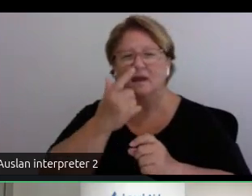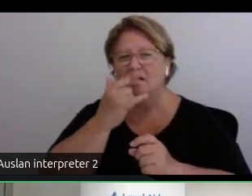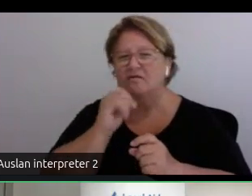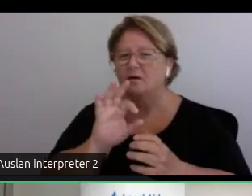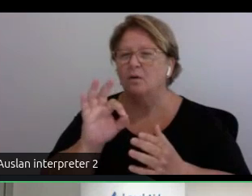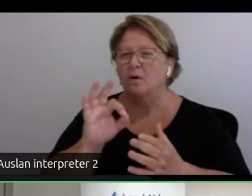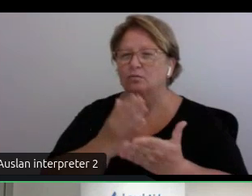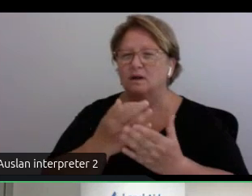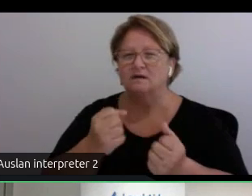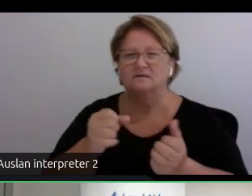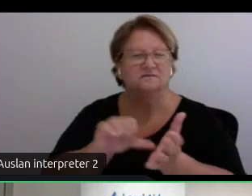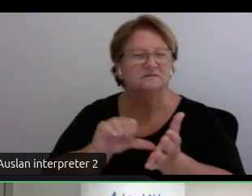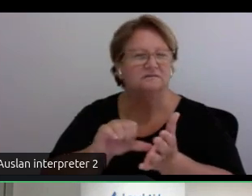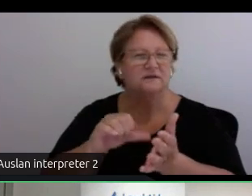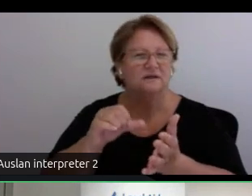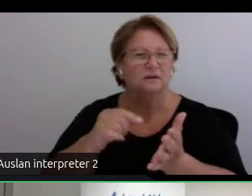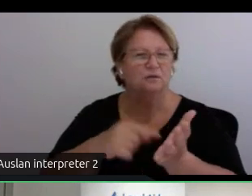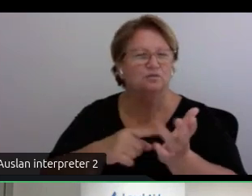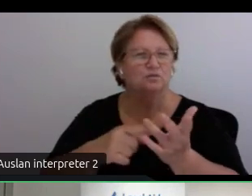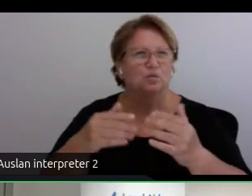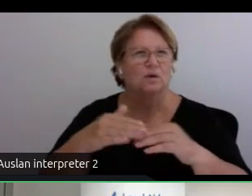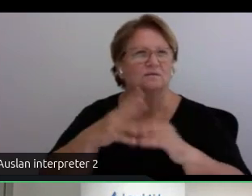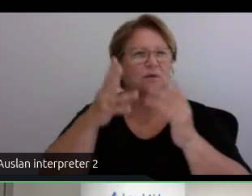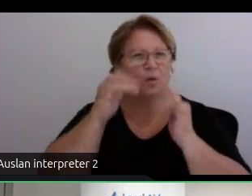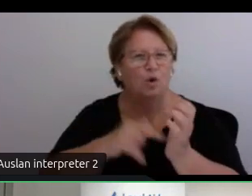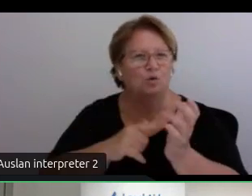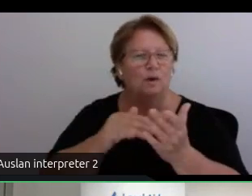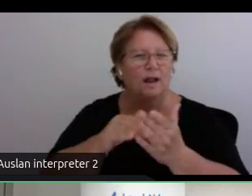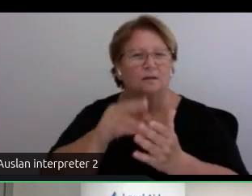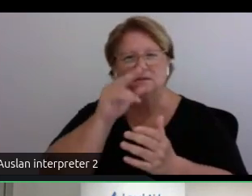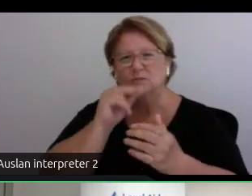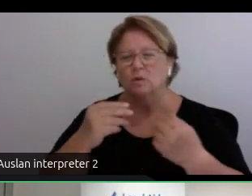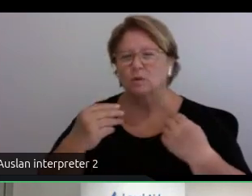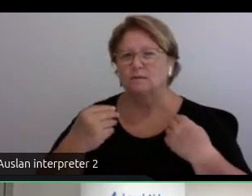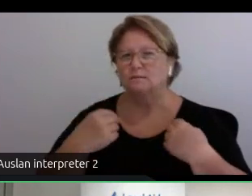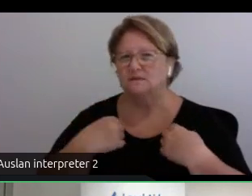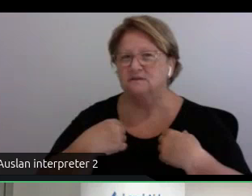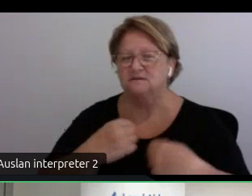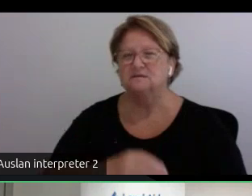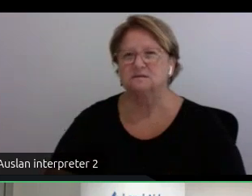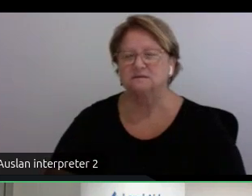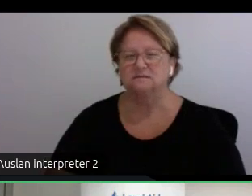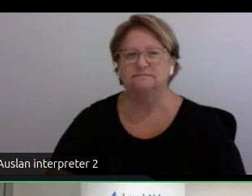there's not really funding lawyer wise to help small businesses in that space which which is